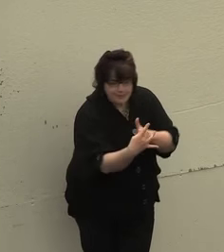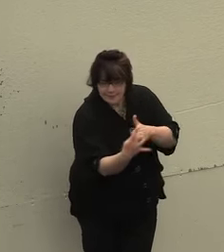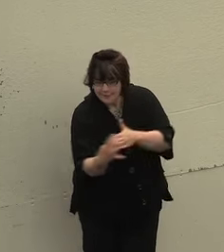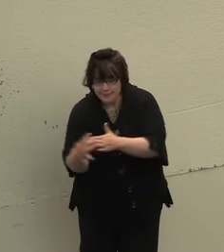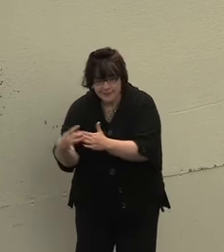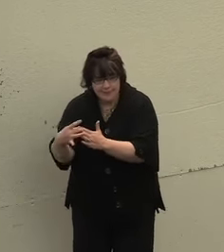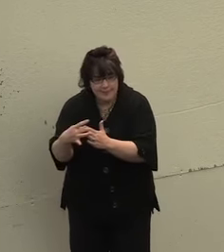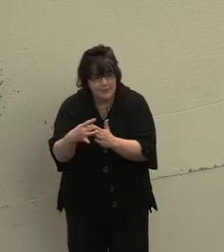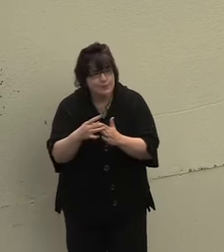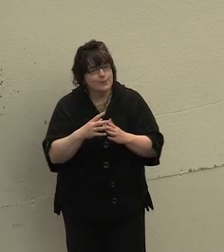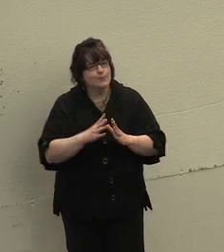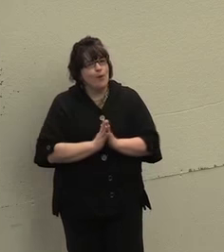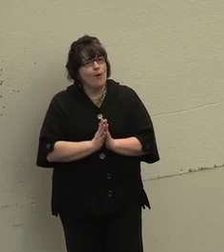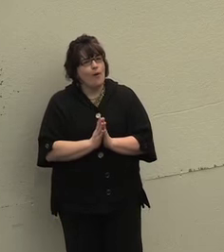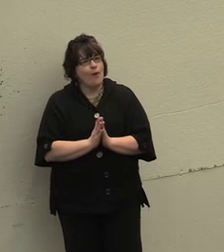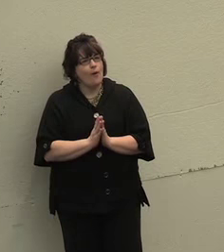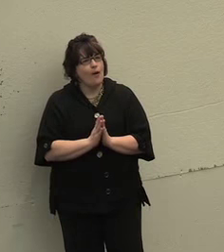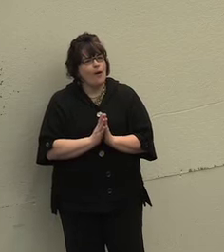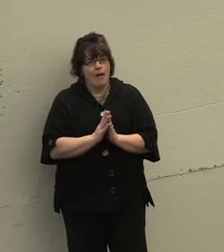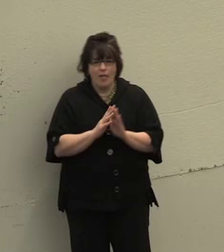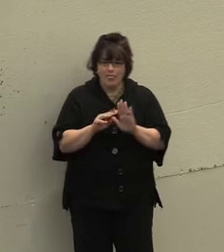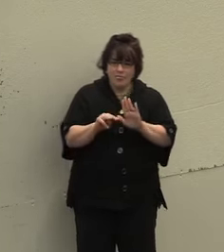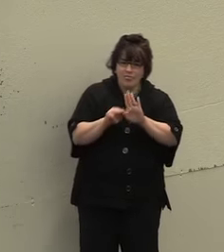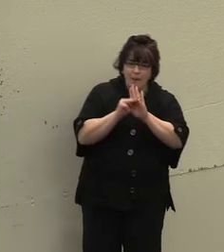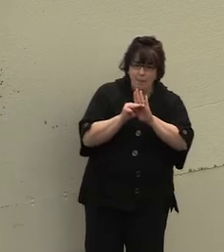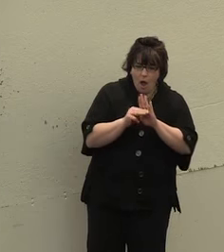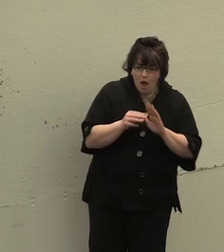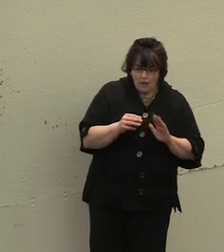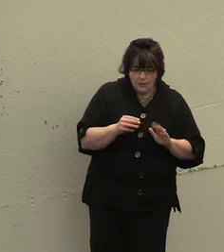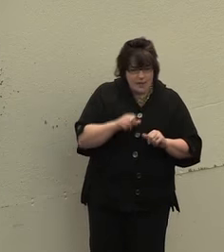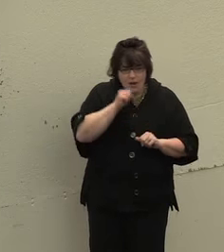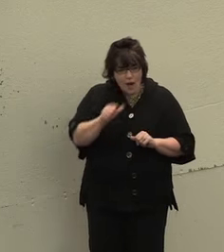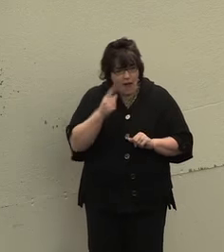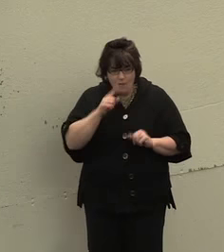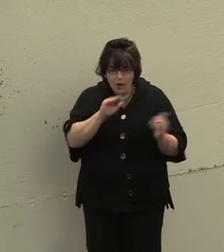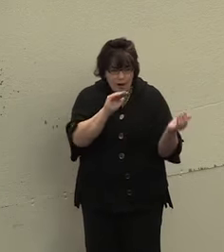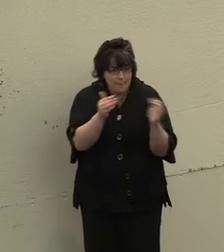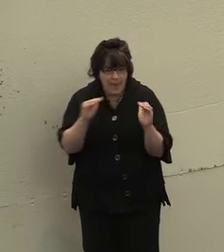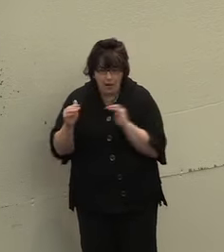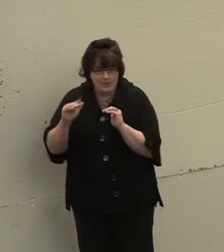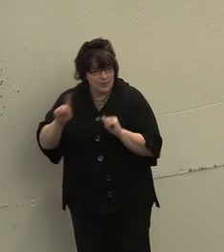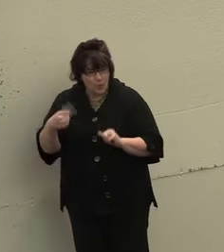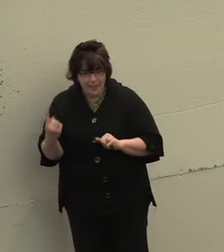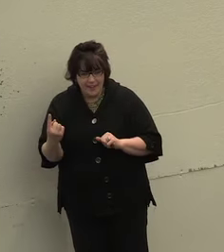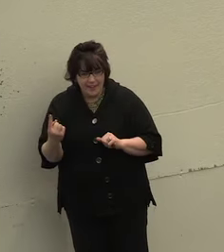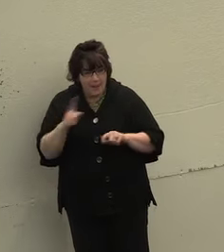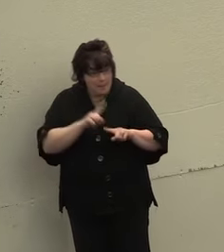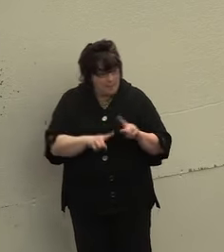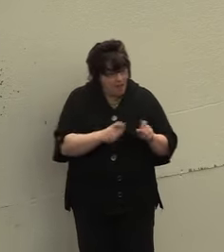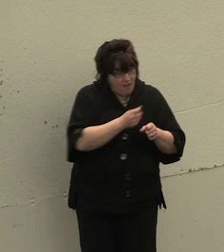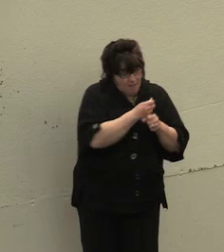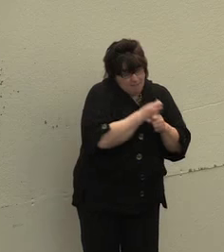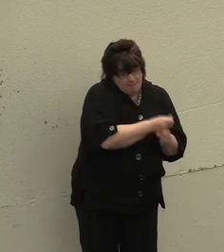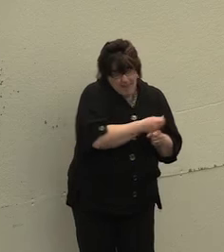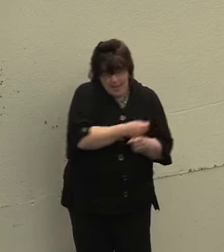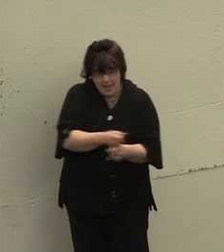So the models are not just for the comparisons. But to making many, many models, then we